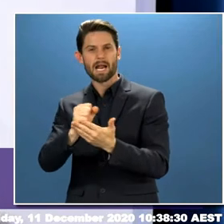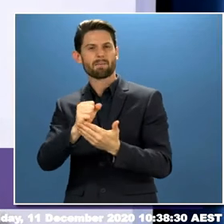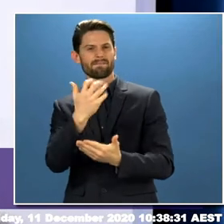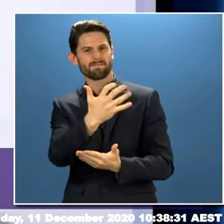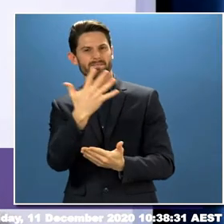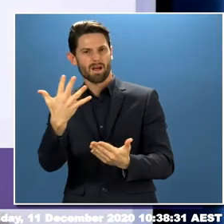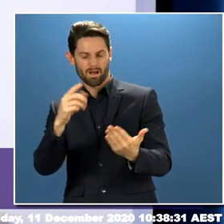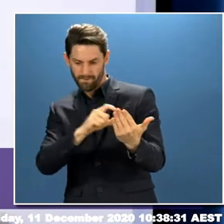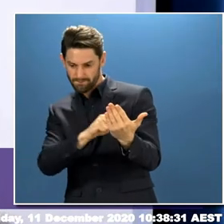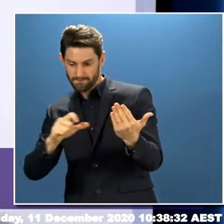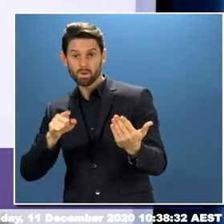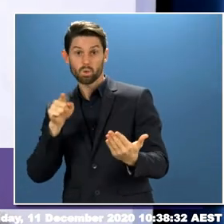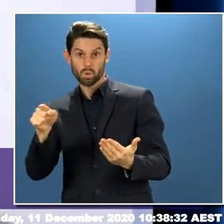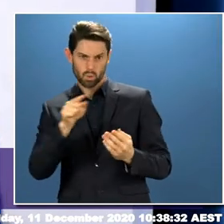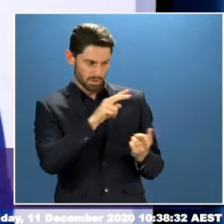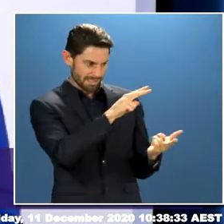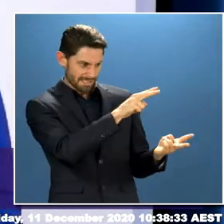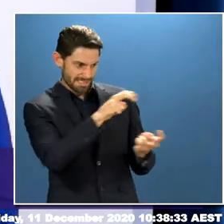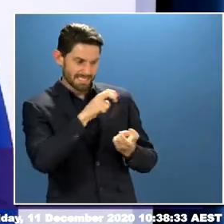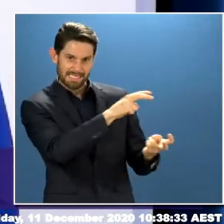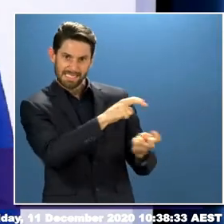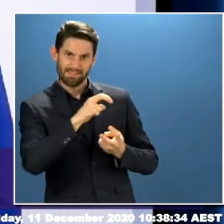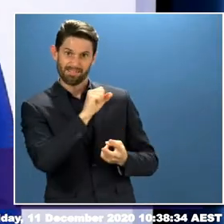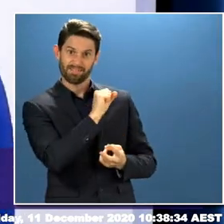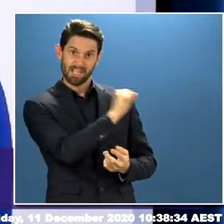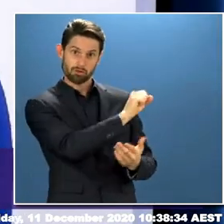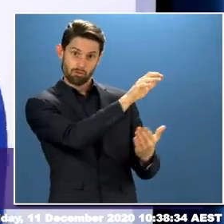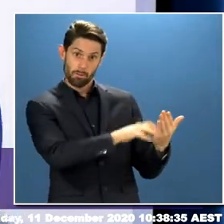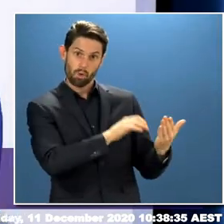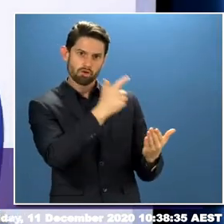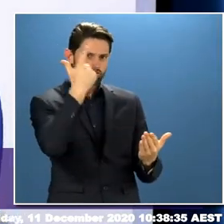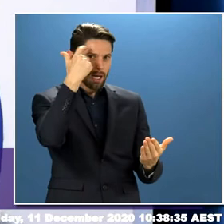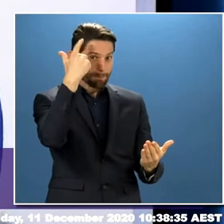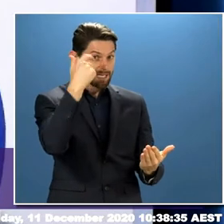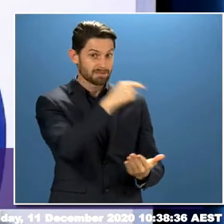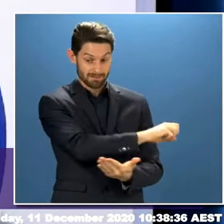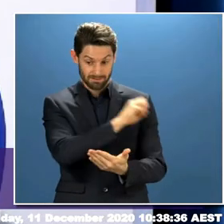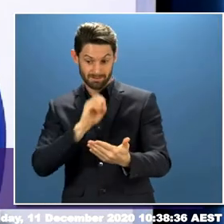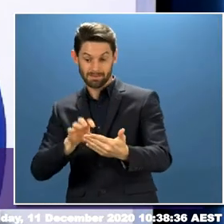of the key recommendations in relation to addressing the issues that you've just touched on.